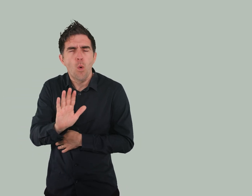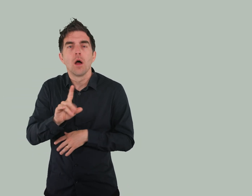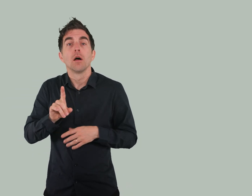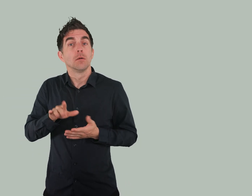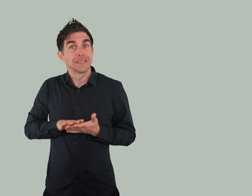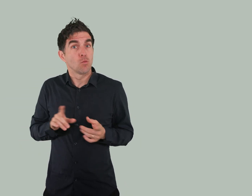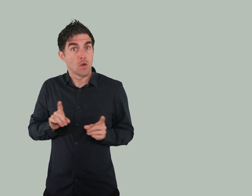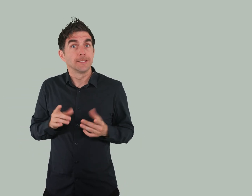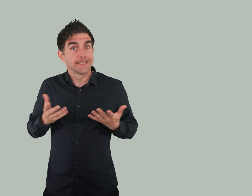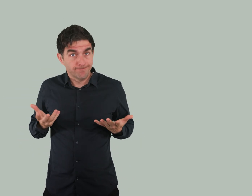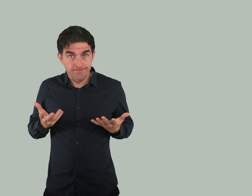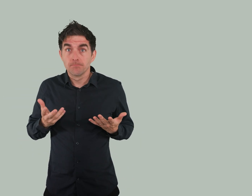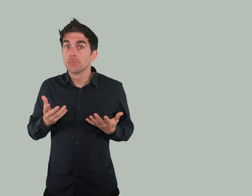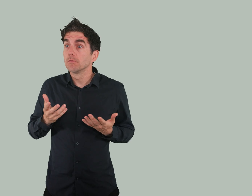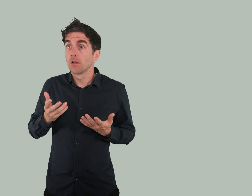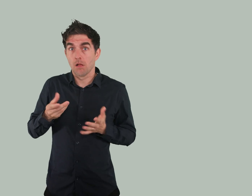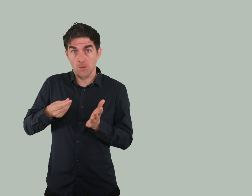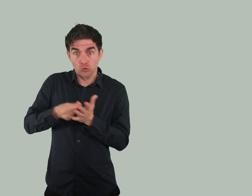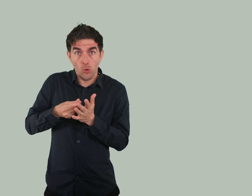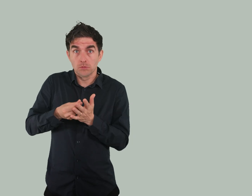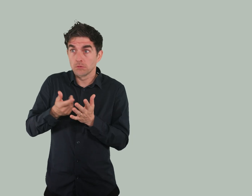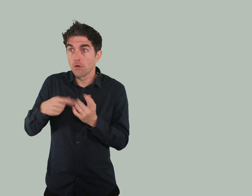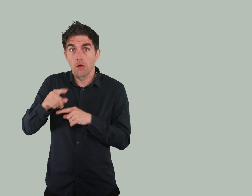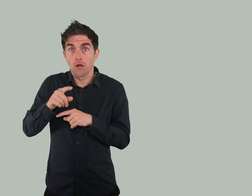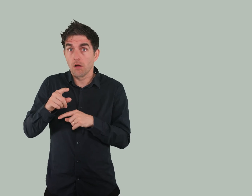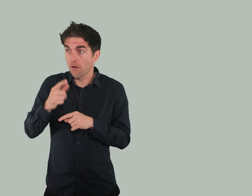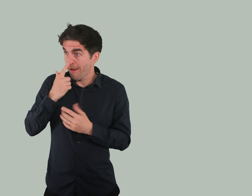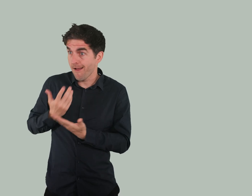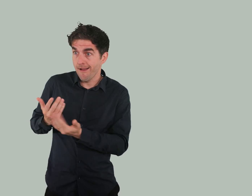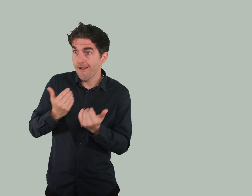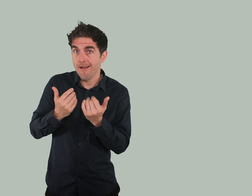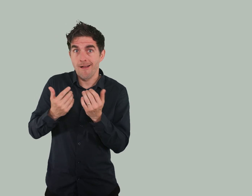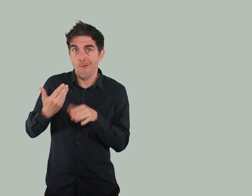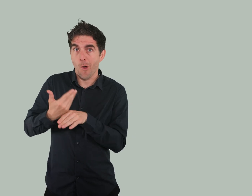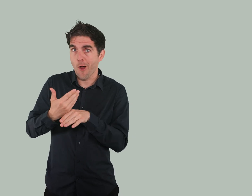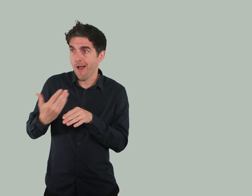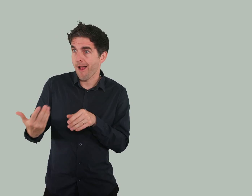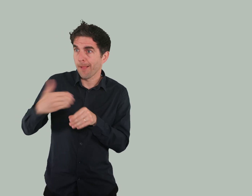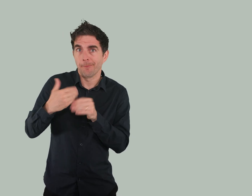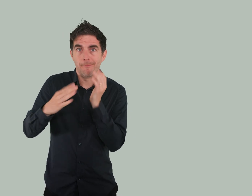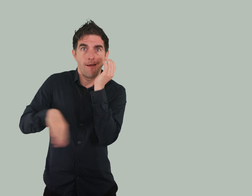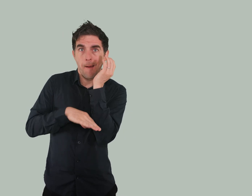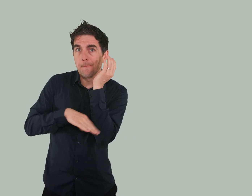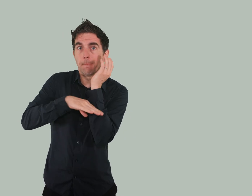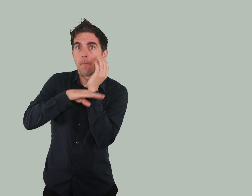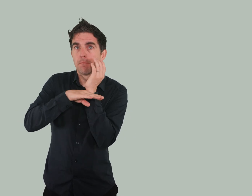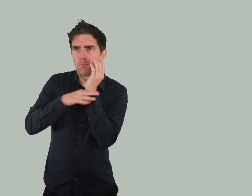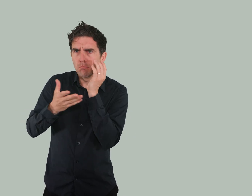It is that when the cost of entry-level labour rises,